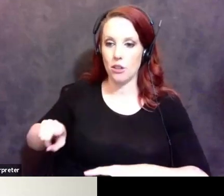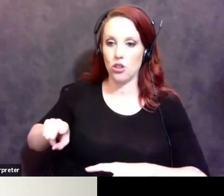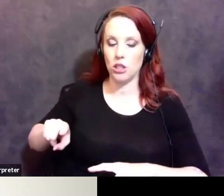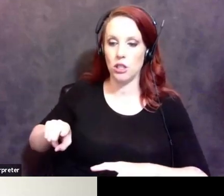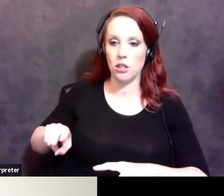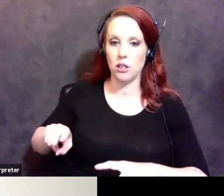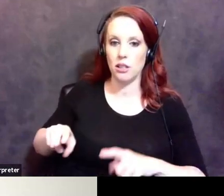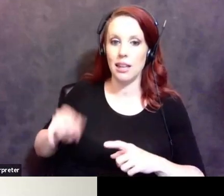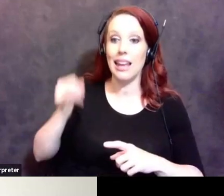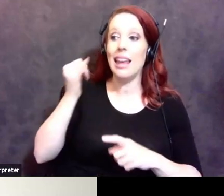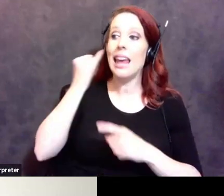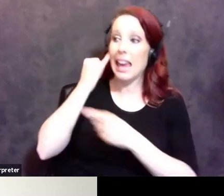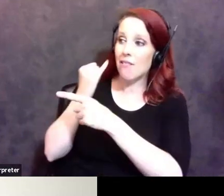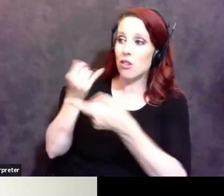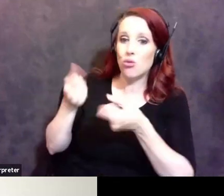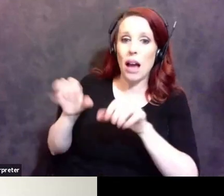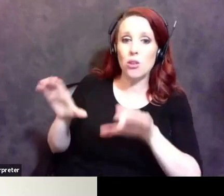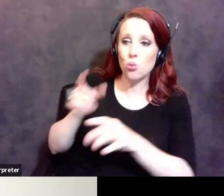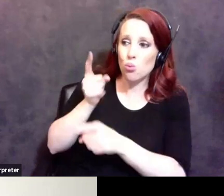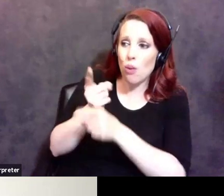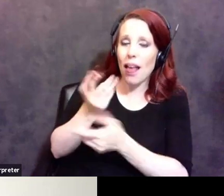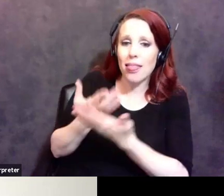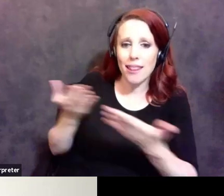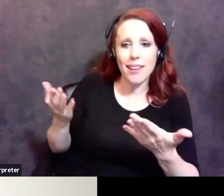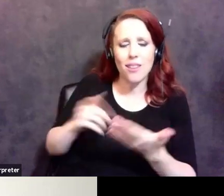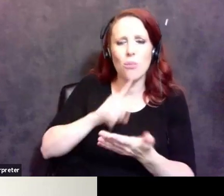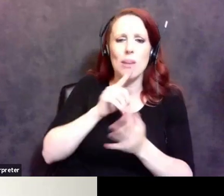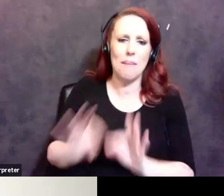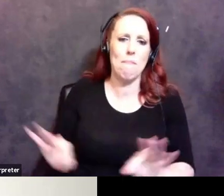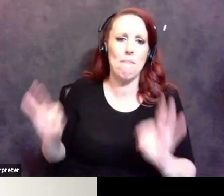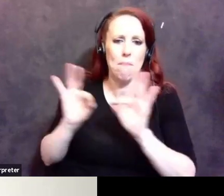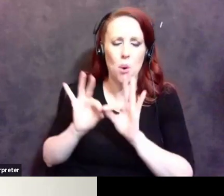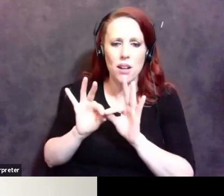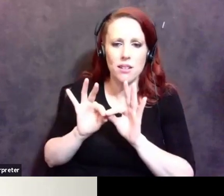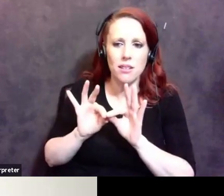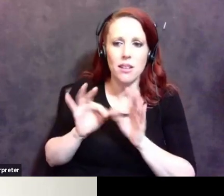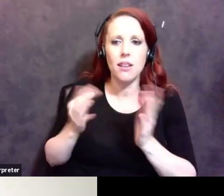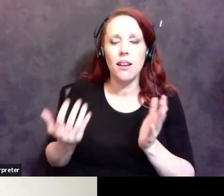are trying to do the right thing is really important because, you know, I have studied